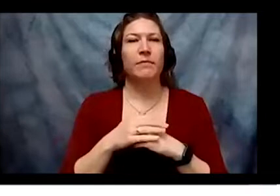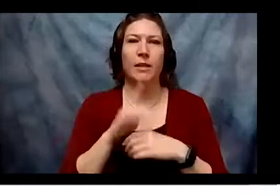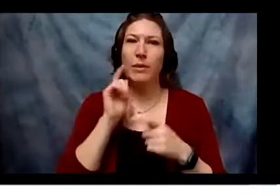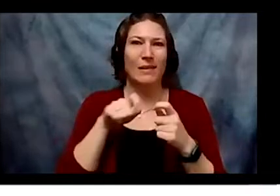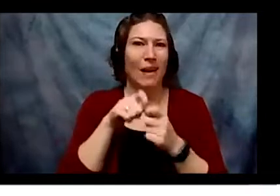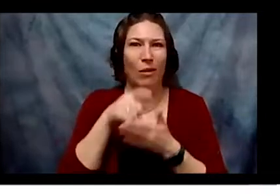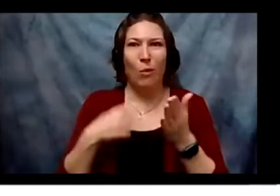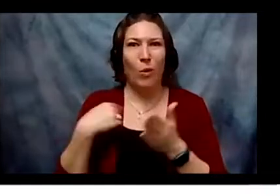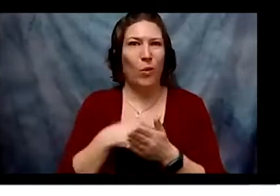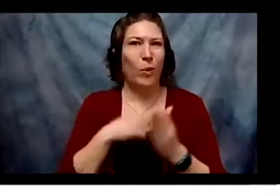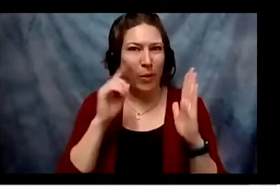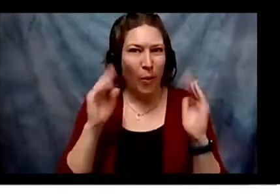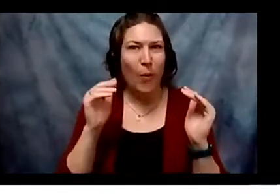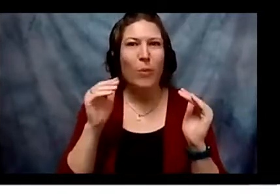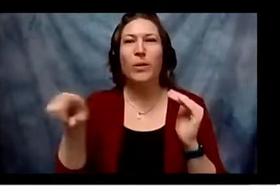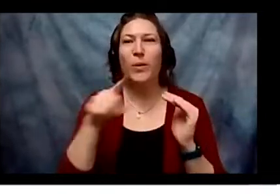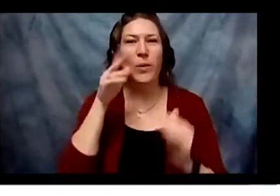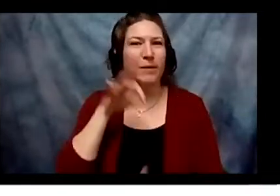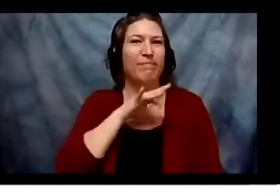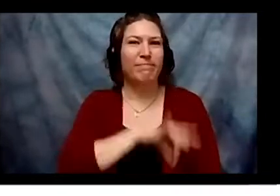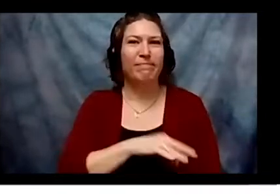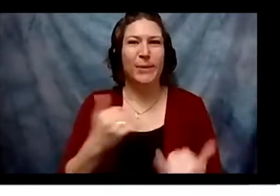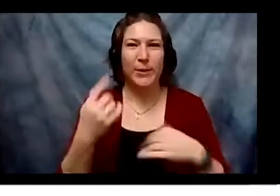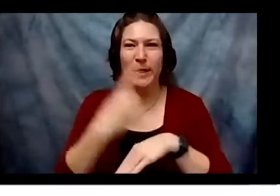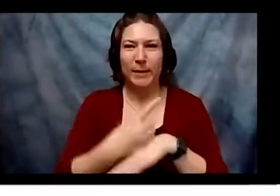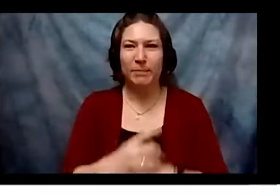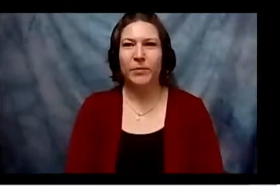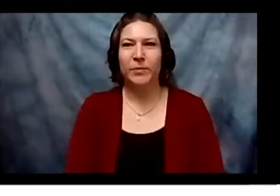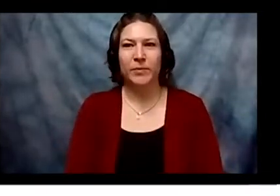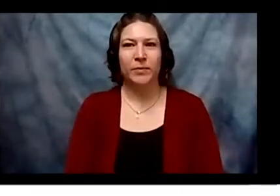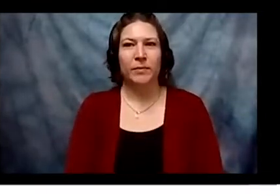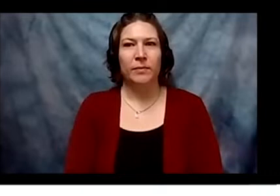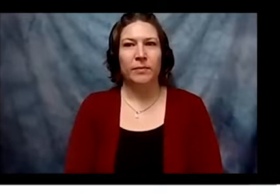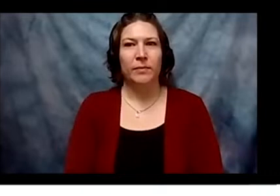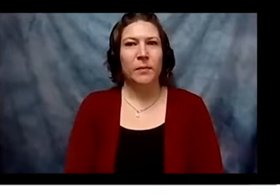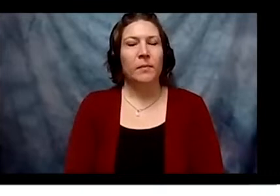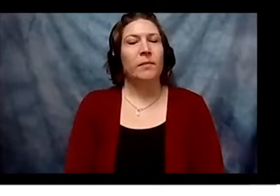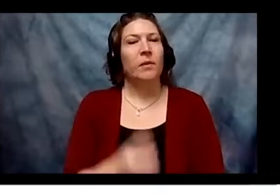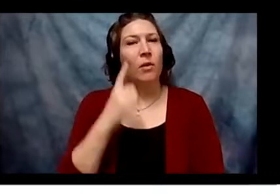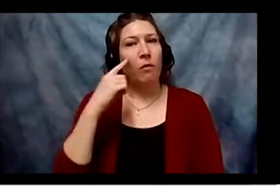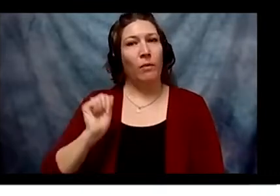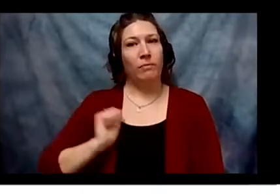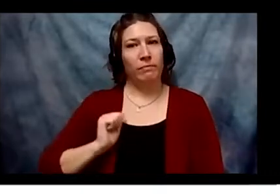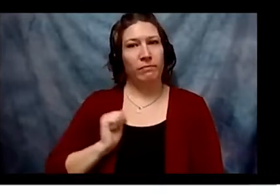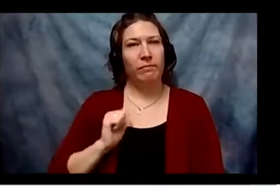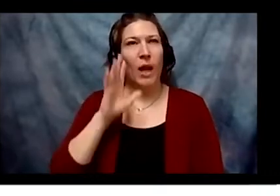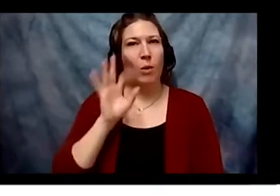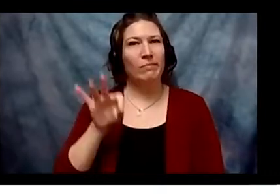you would take away today. I think for me, if I can give you one big takeaway,